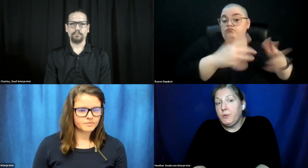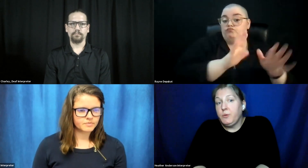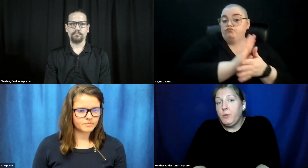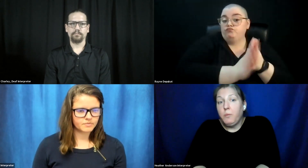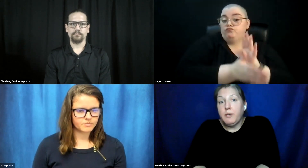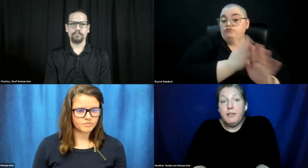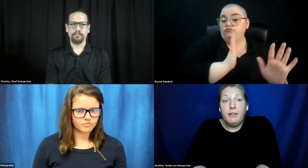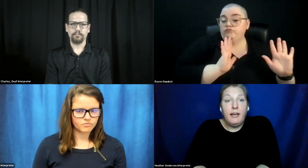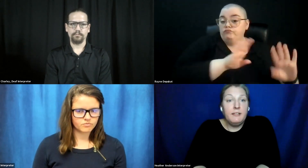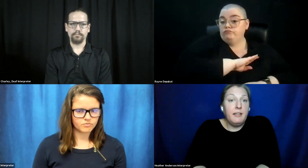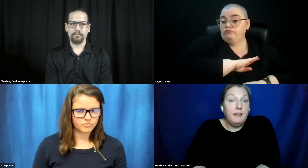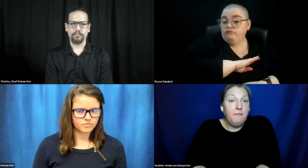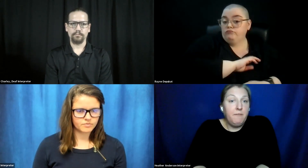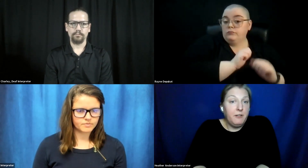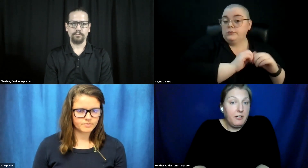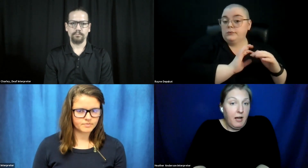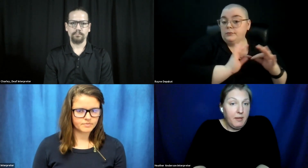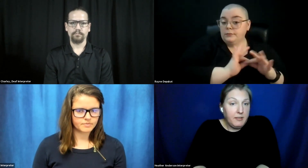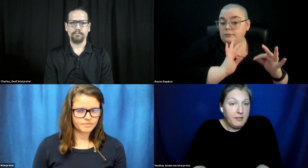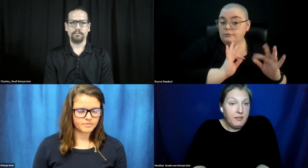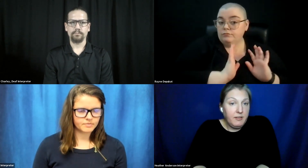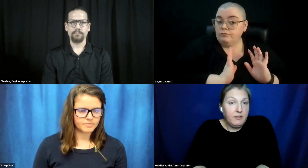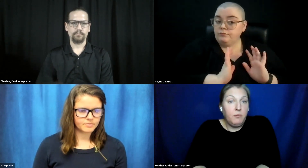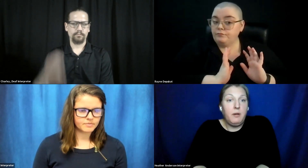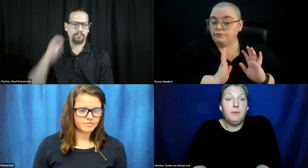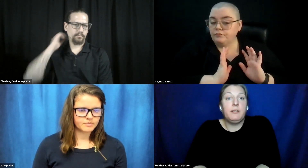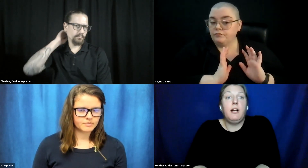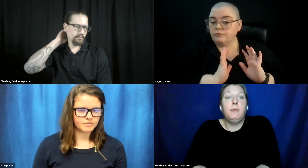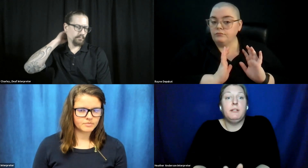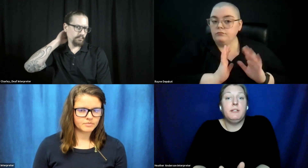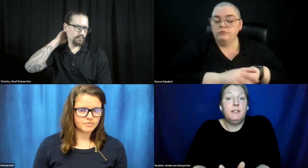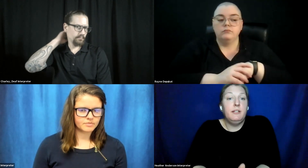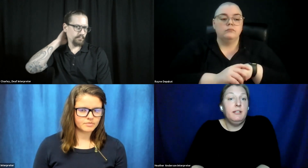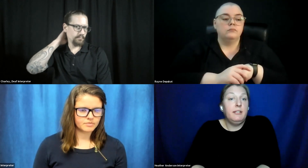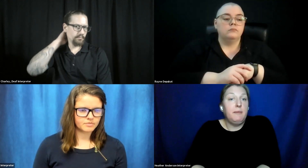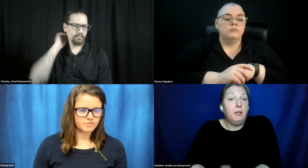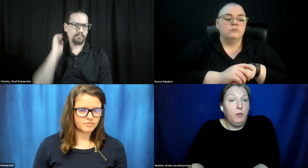Nobody has any further comments. So public comment.